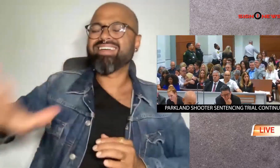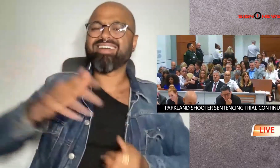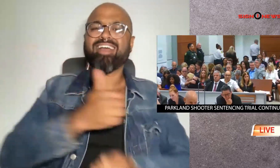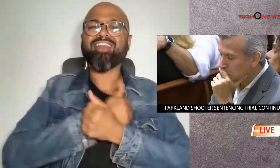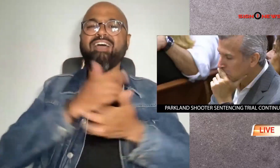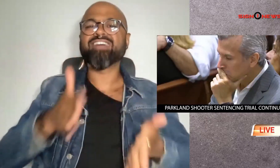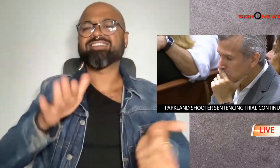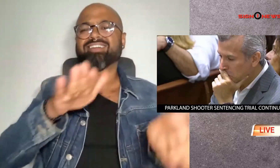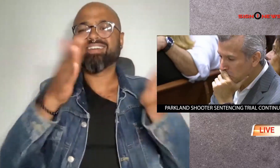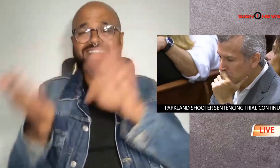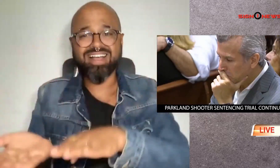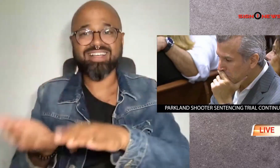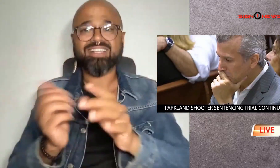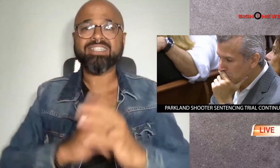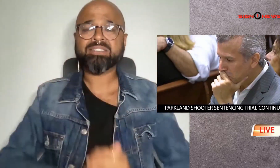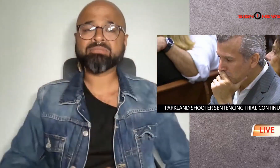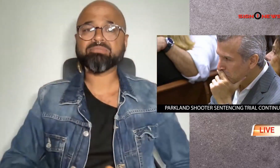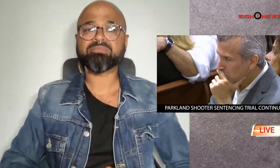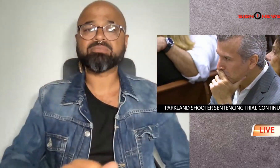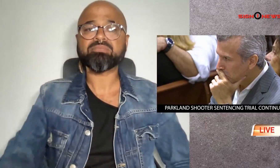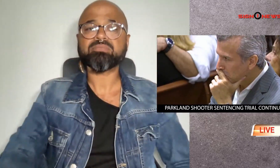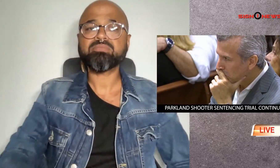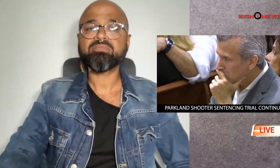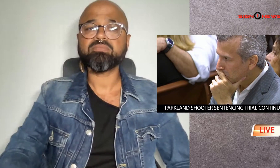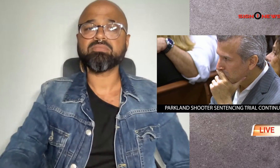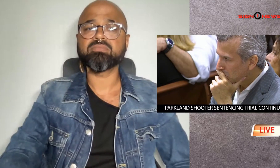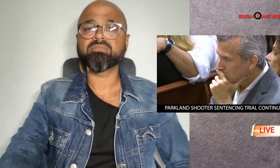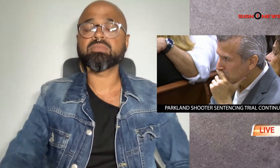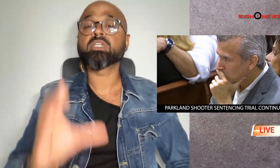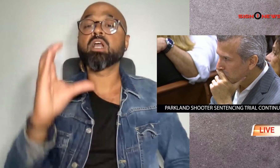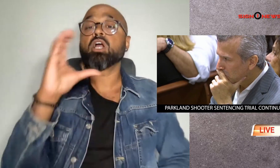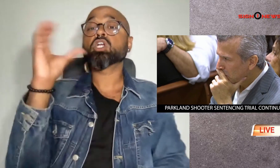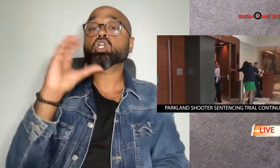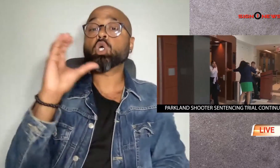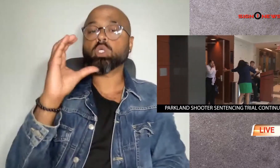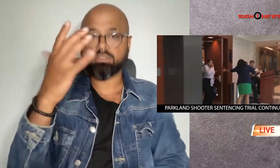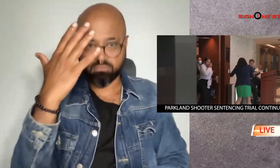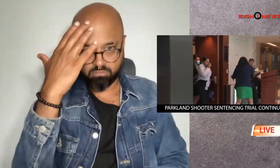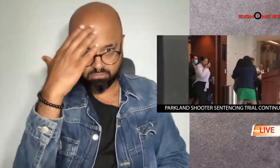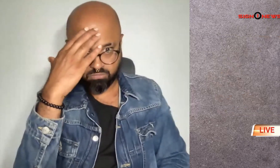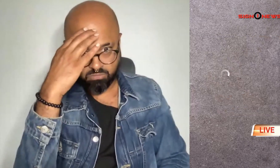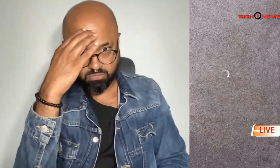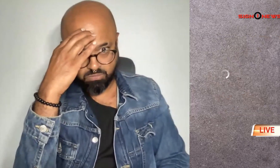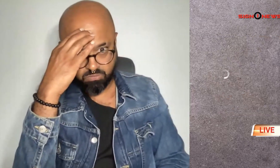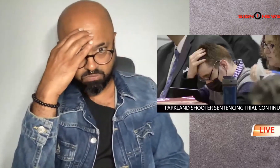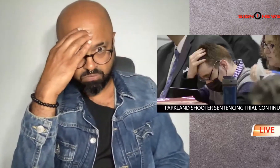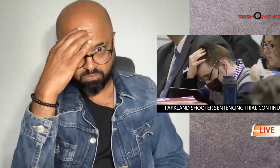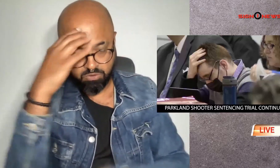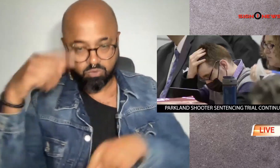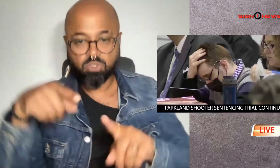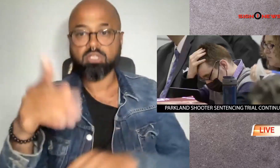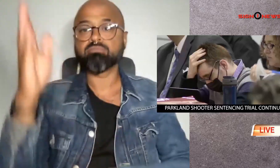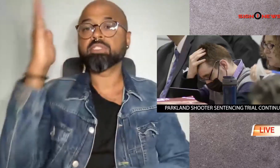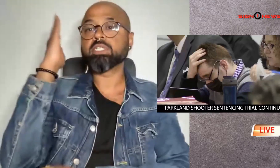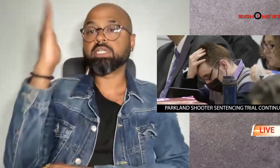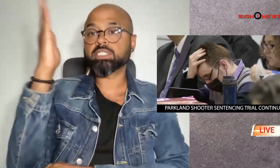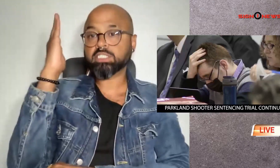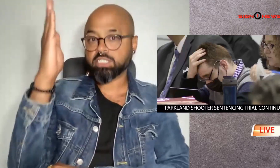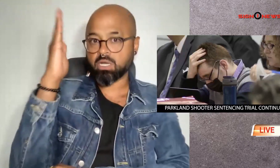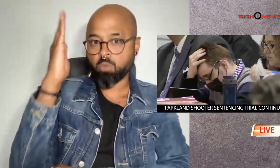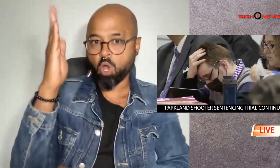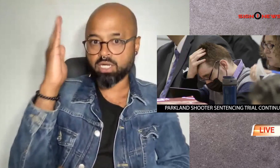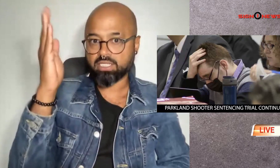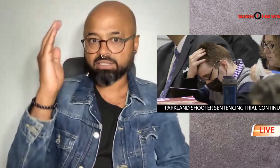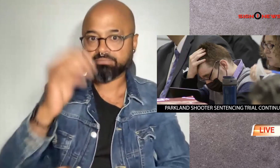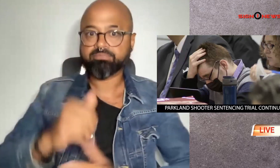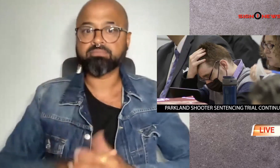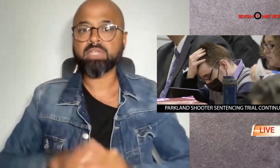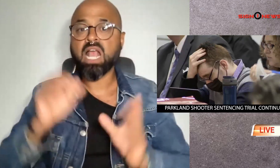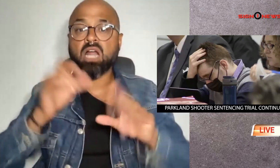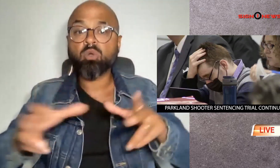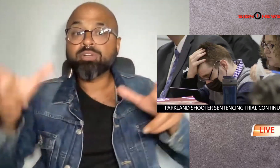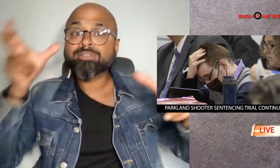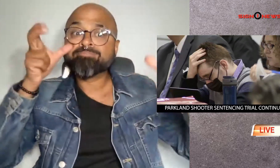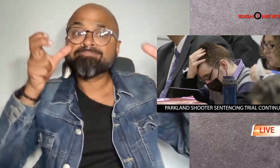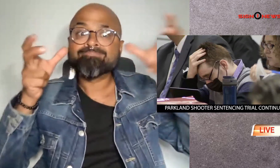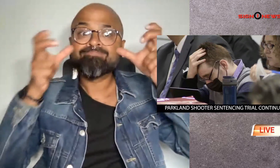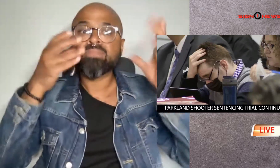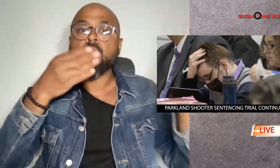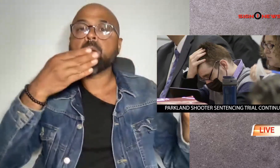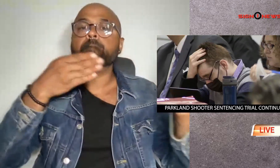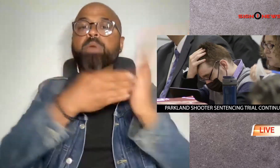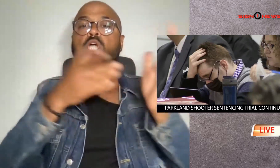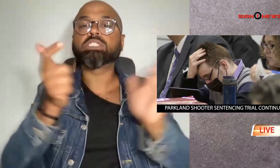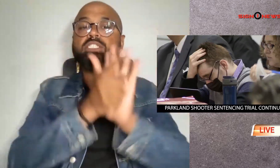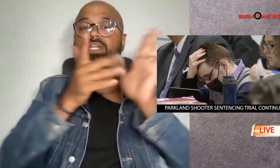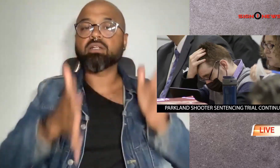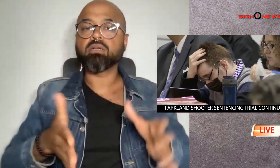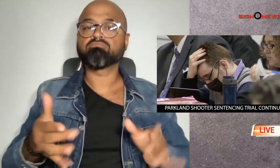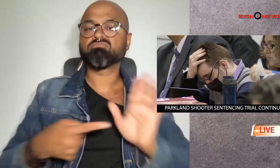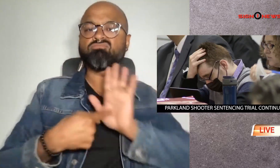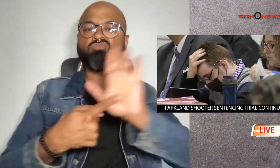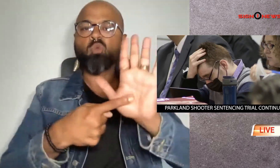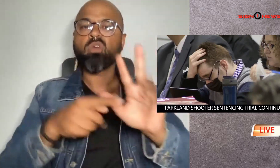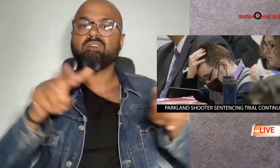way their loved ones died Cruz covered his face for much of the testimony he also had